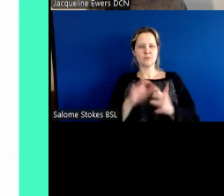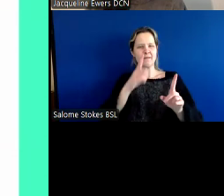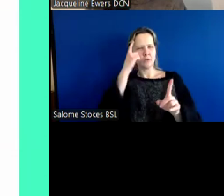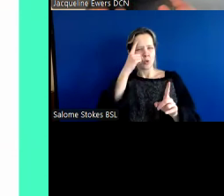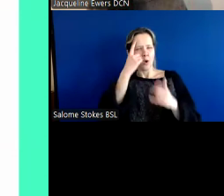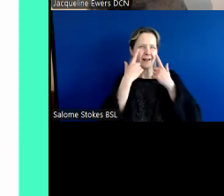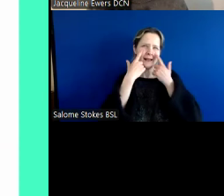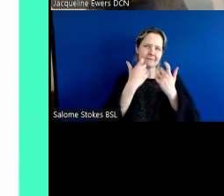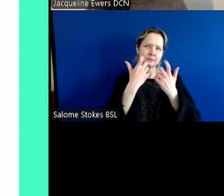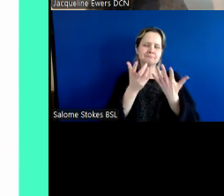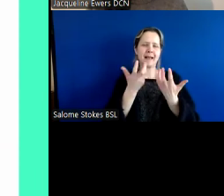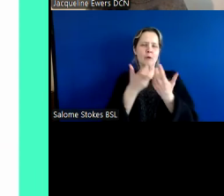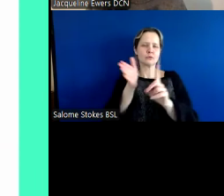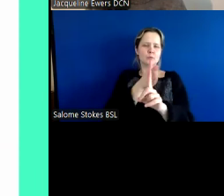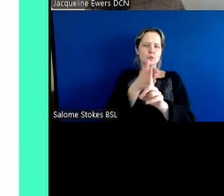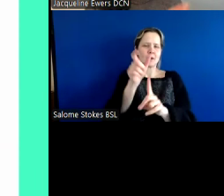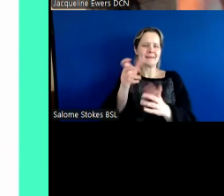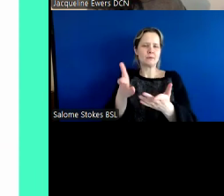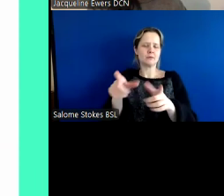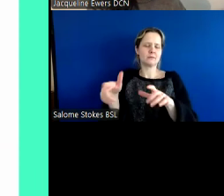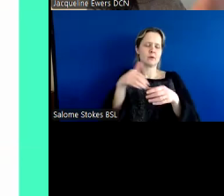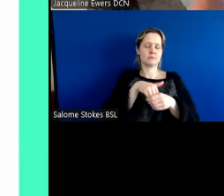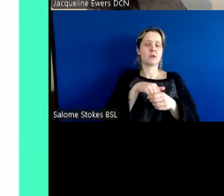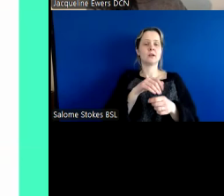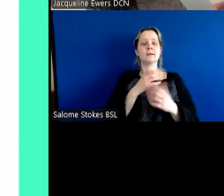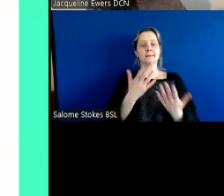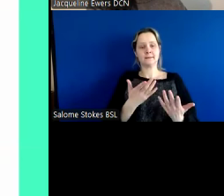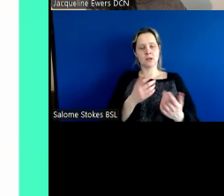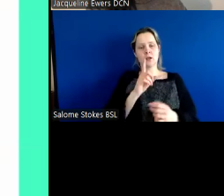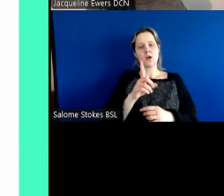Remember, when you're targeting lapsed or inactive contacts,